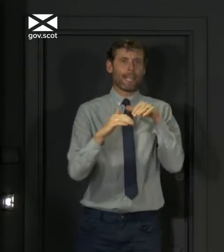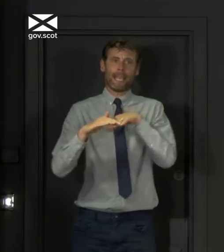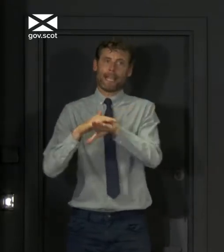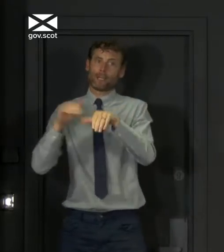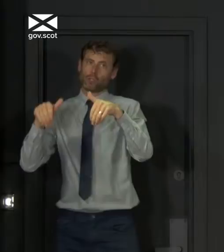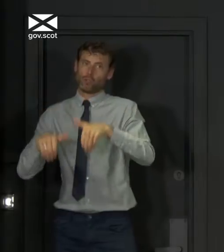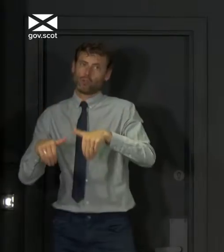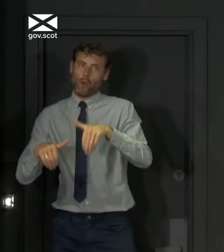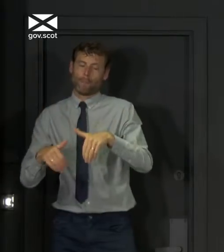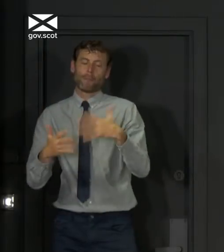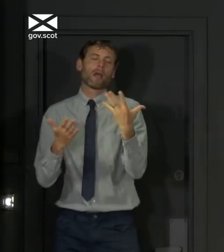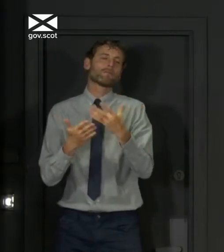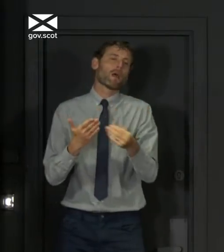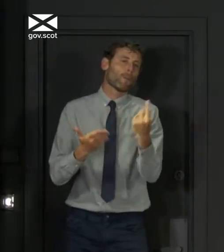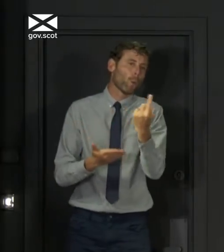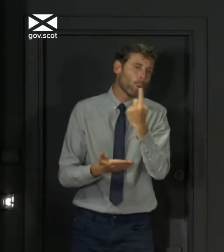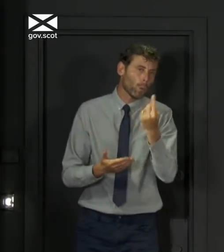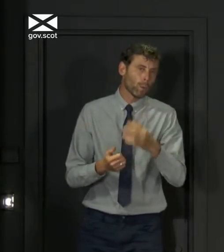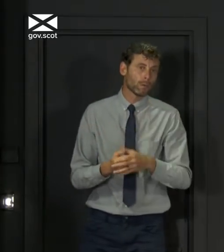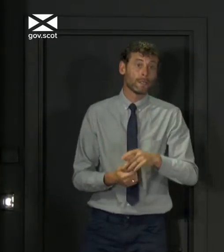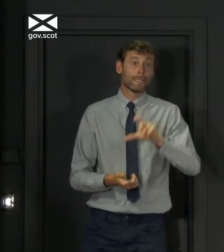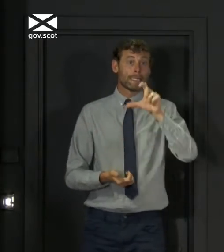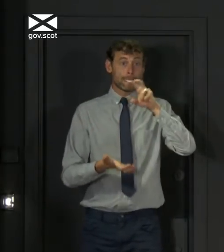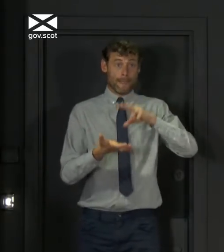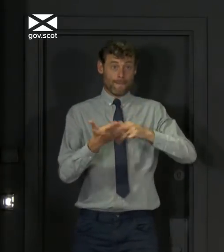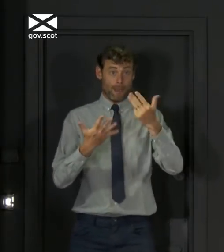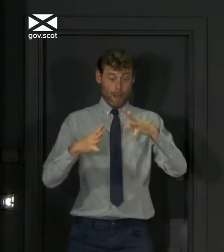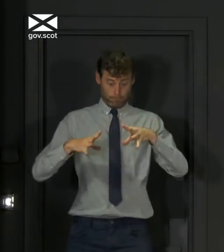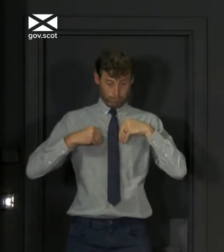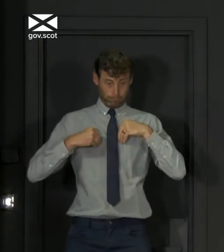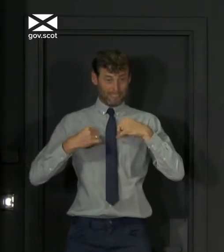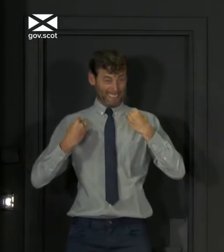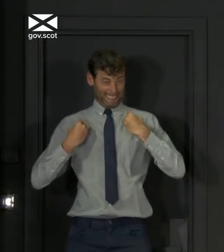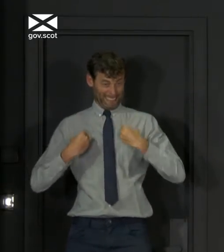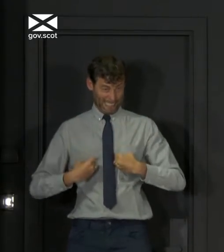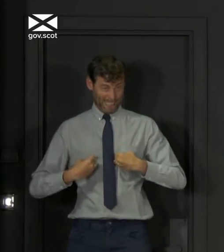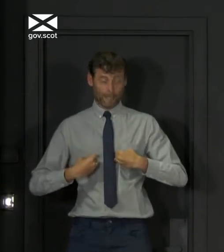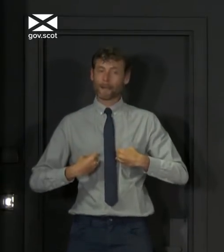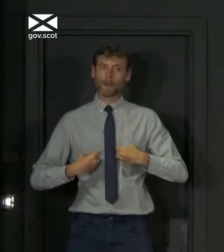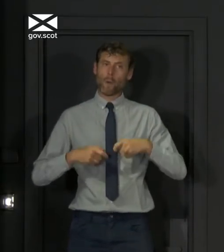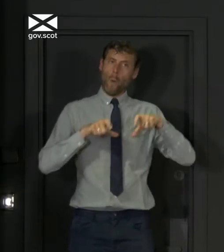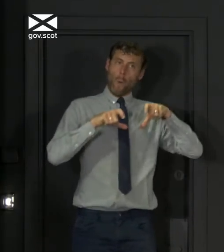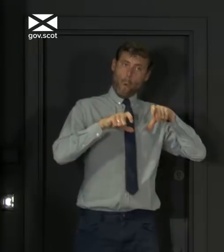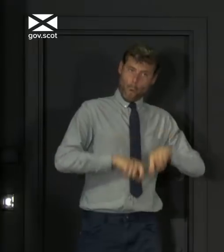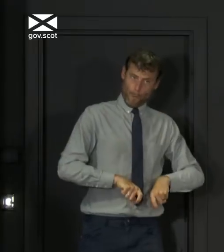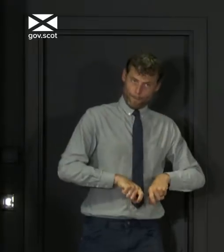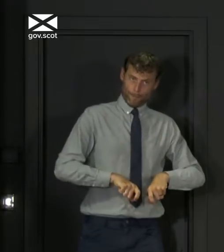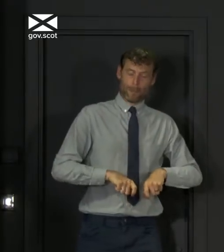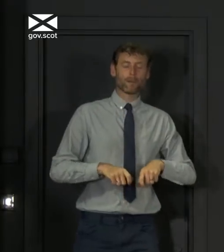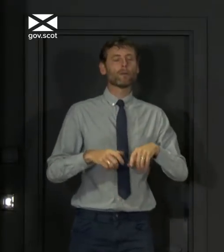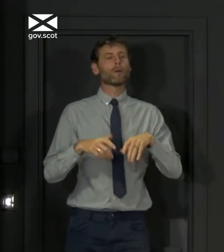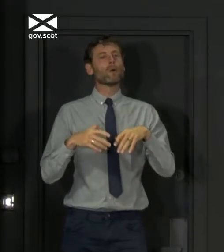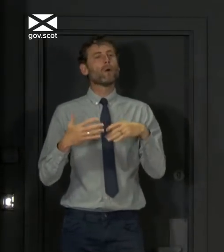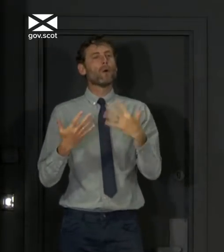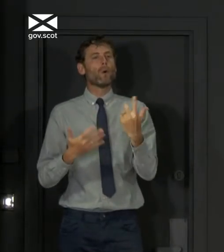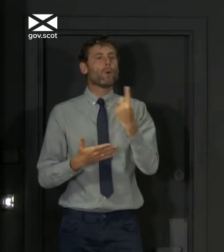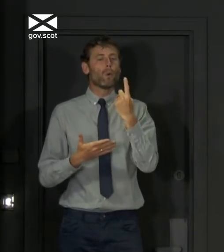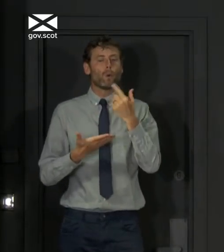for now - for example, those who have Covid-19 symptoms and are self-isolating, and of course those who are in the shielding group.